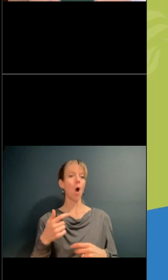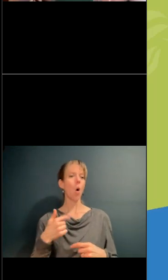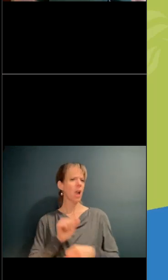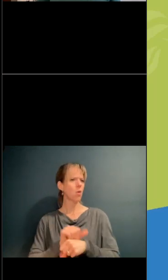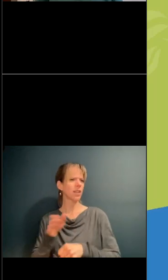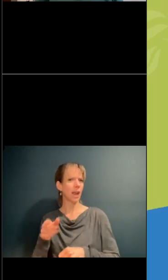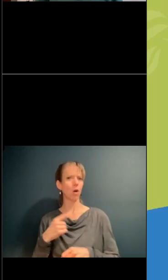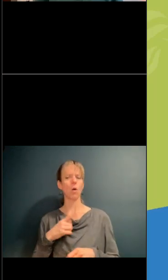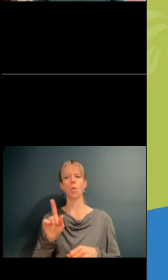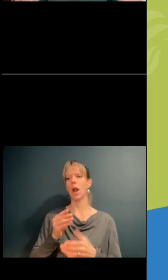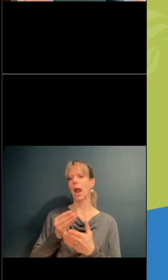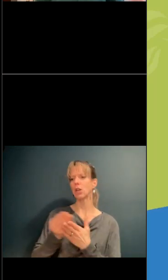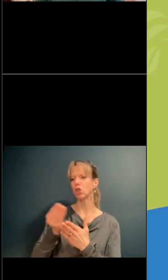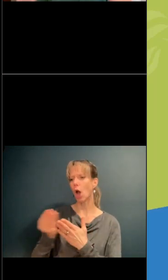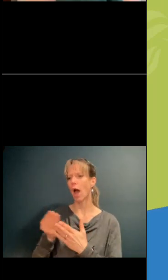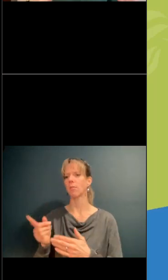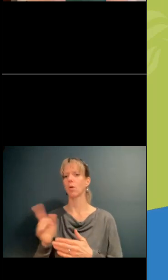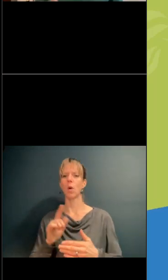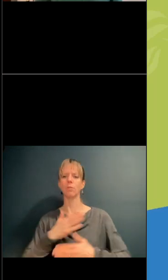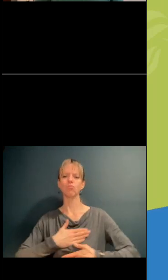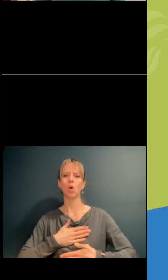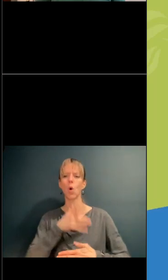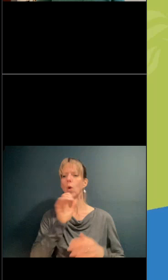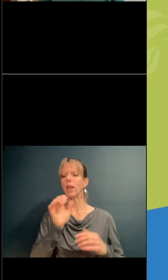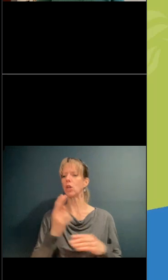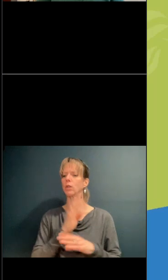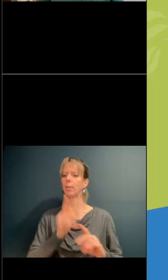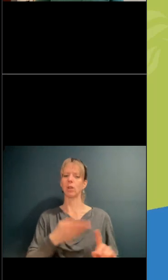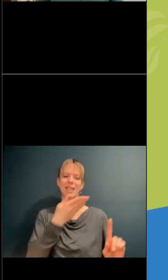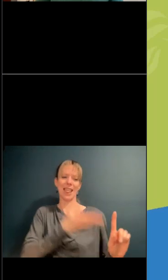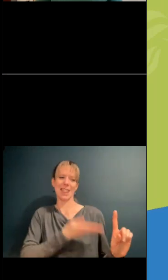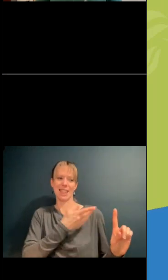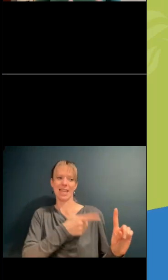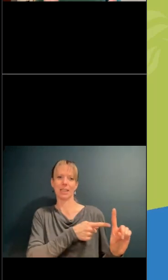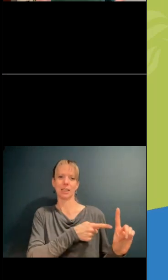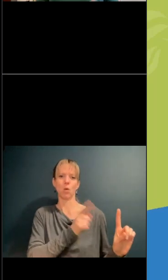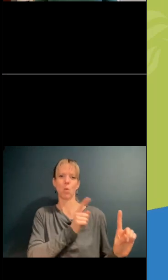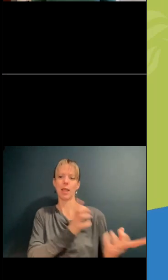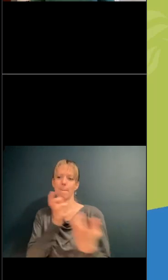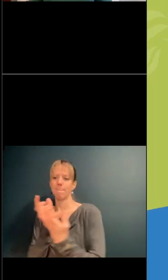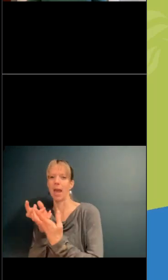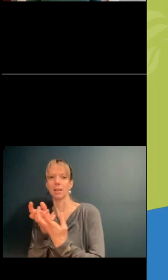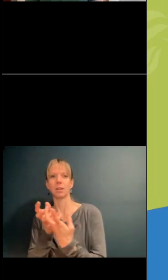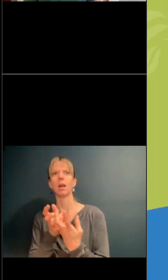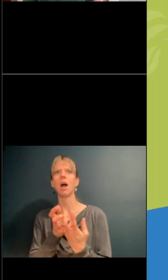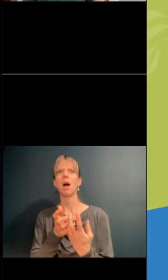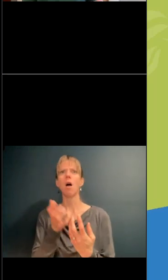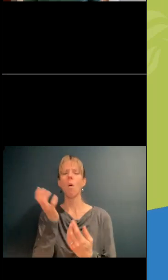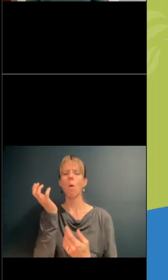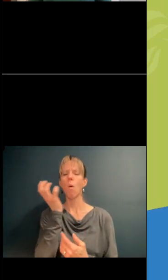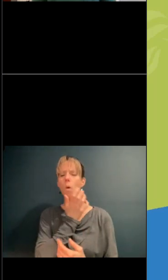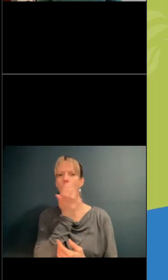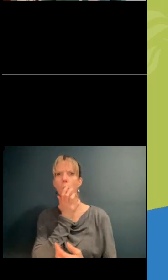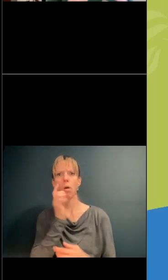where they recreate to say, "Who could use someone just like this?" We are seeing some really powerful things, and in that particular project,